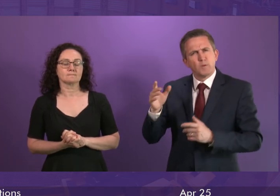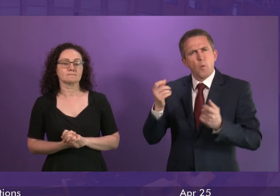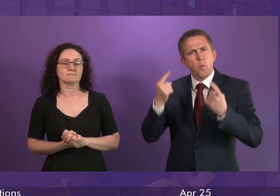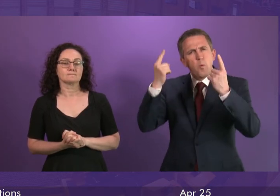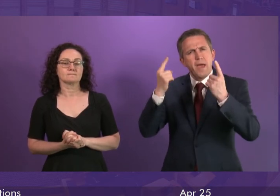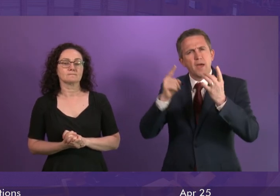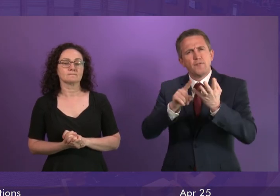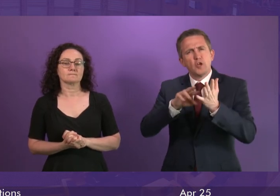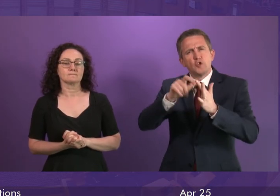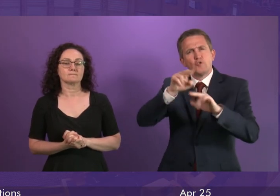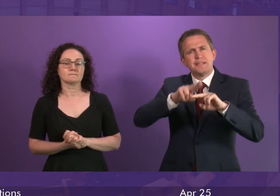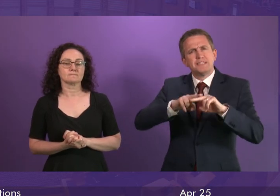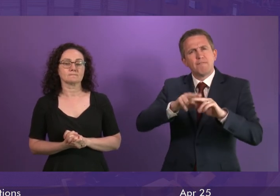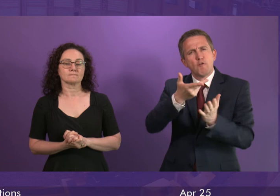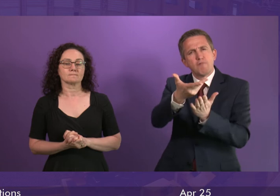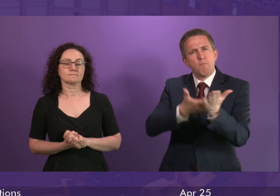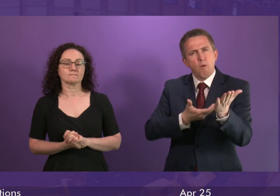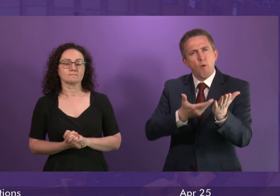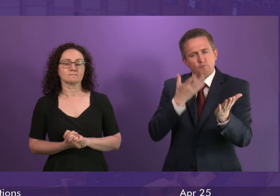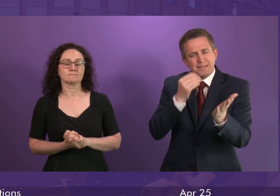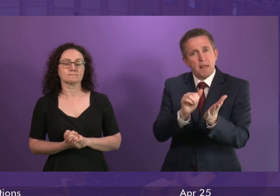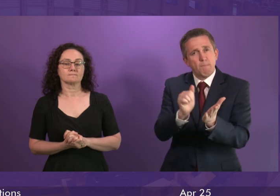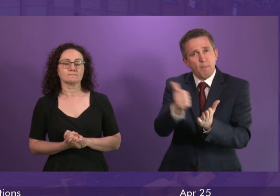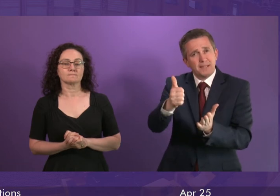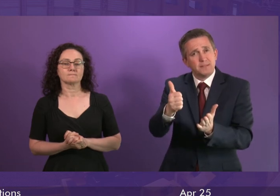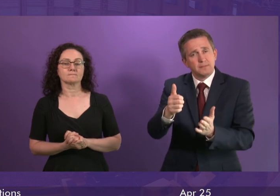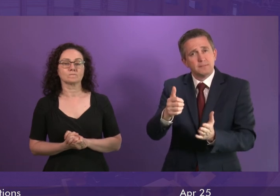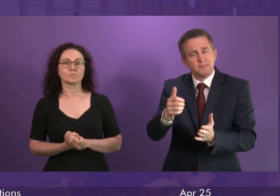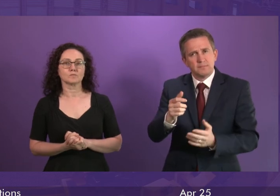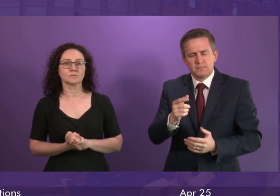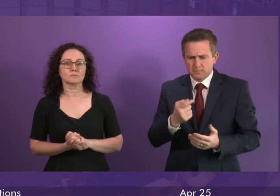of the UNICEF report that has just been published, which suggests that a large number of children